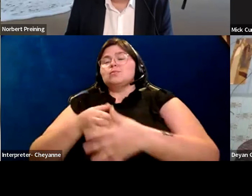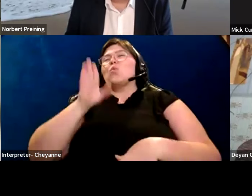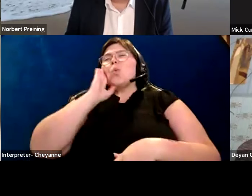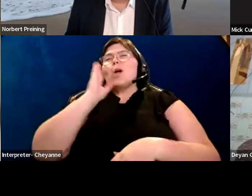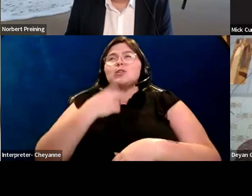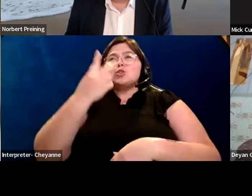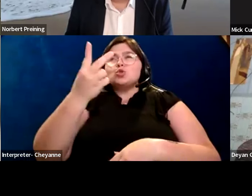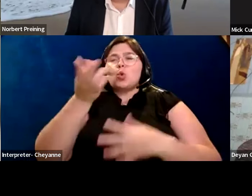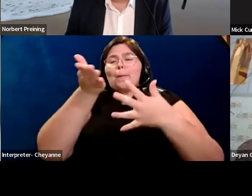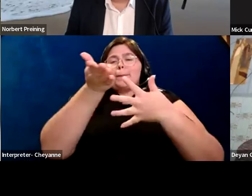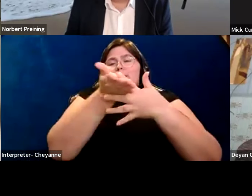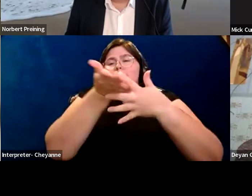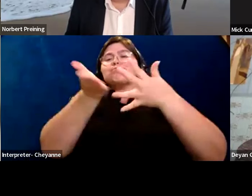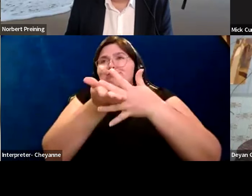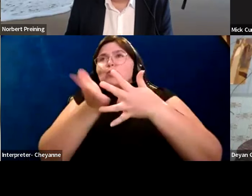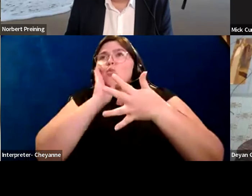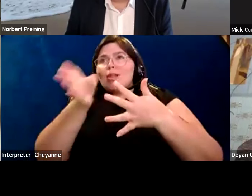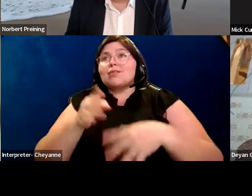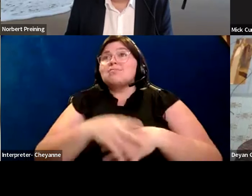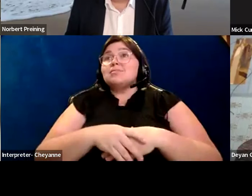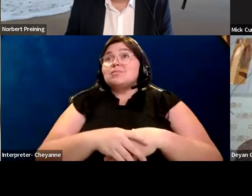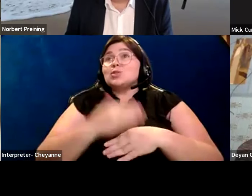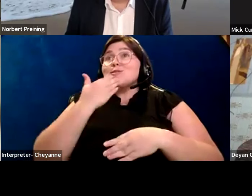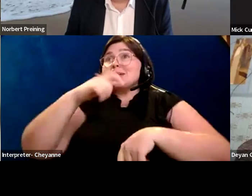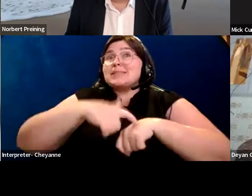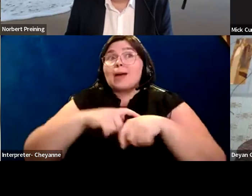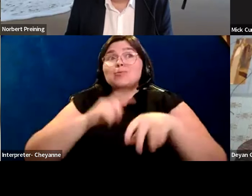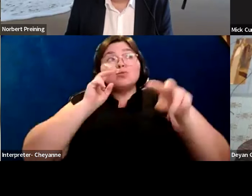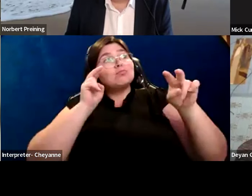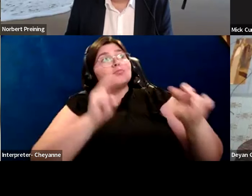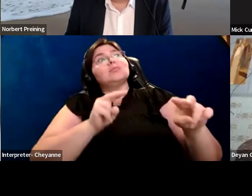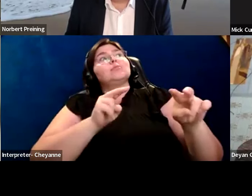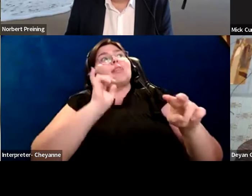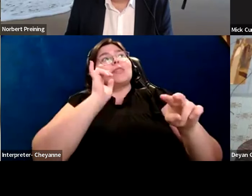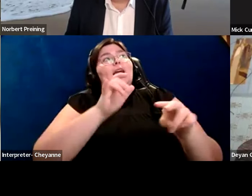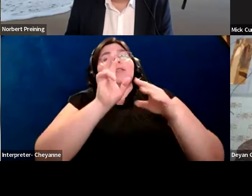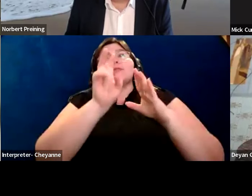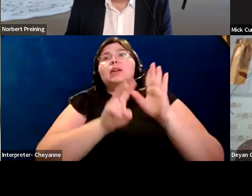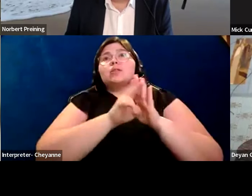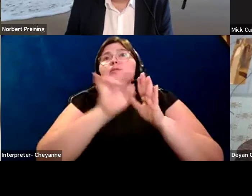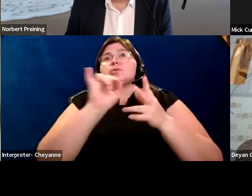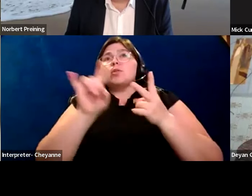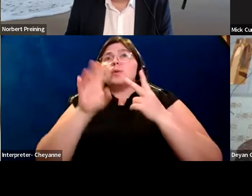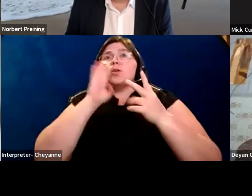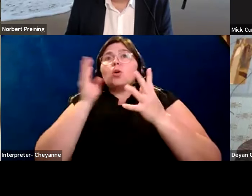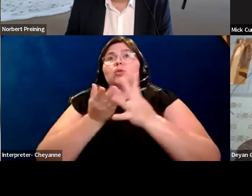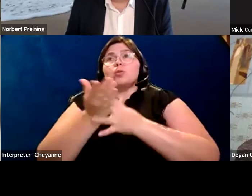demonstration video if you want to watch it ahead of time. We're also going to go through it during this session.